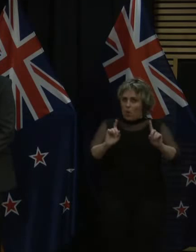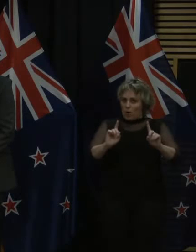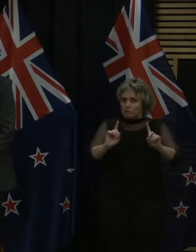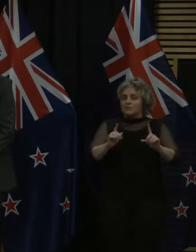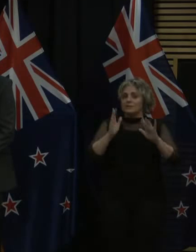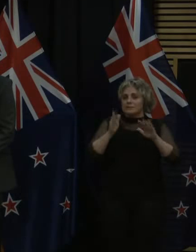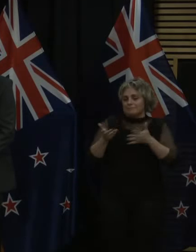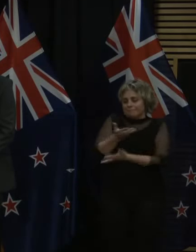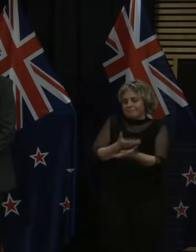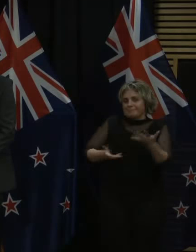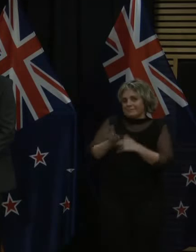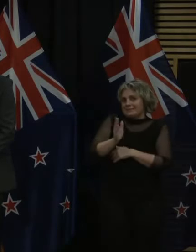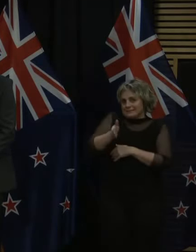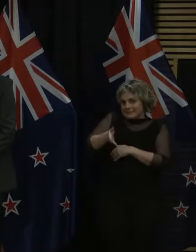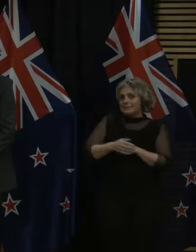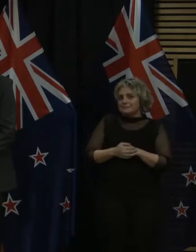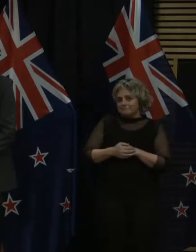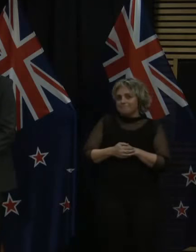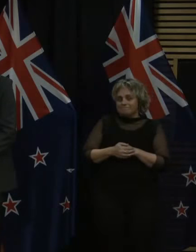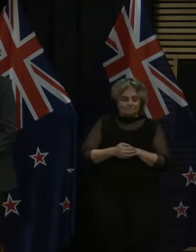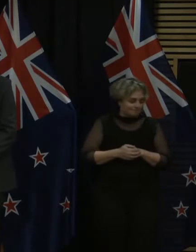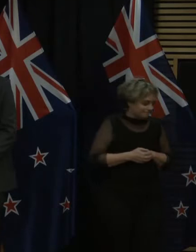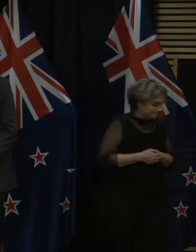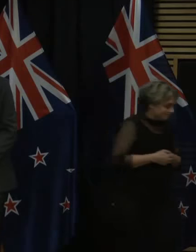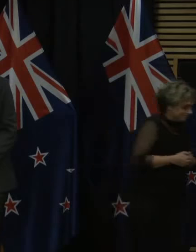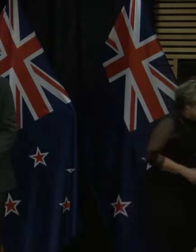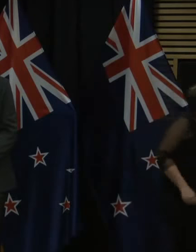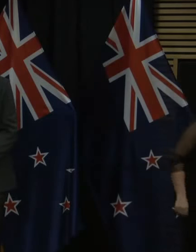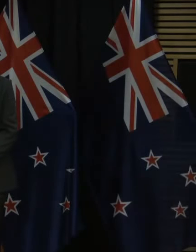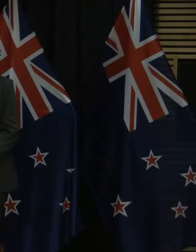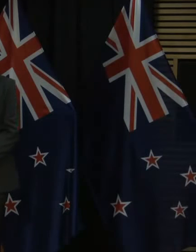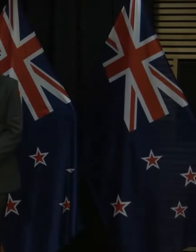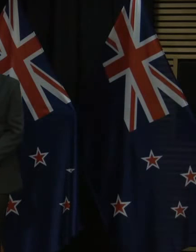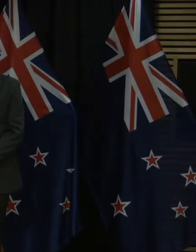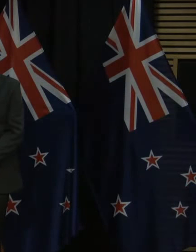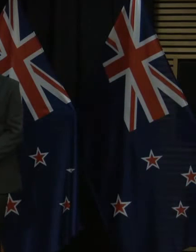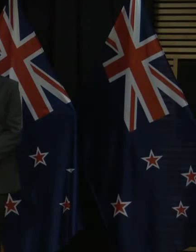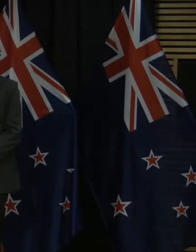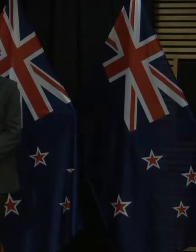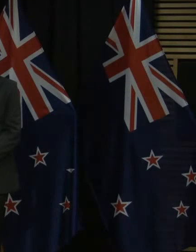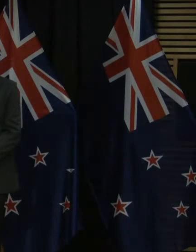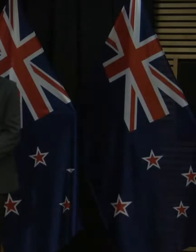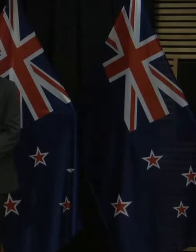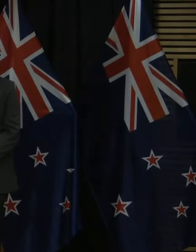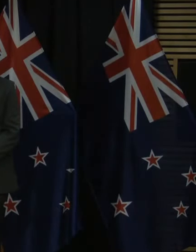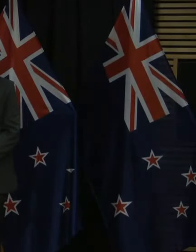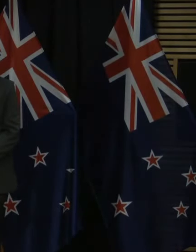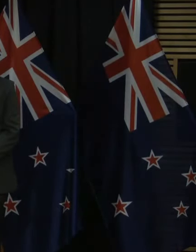wait 14 days? >> That's the point I was making. Would not yet made a final decision on whether or not it will be fully vaccinated or fully immunised at the point that we are using it.